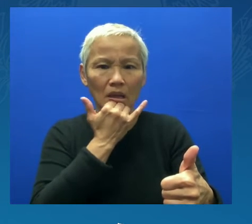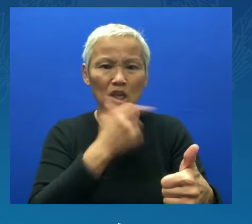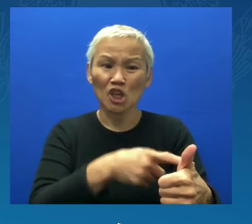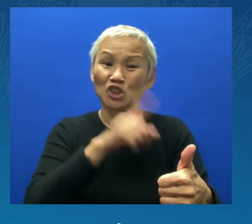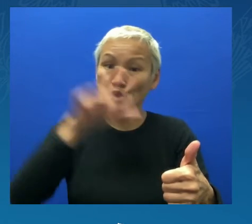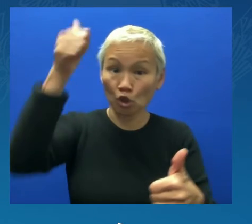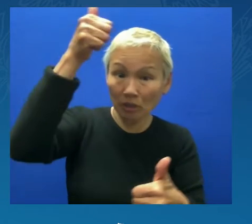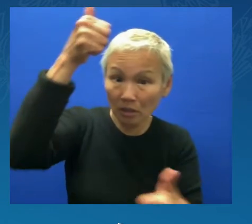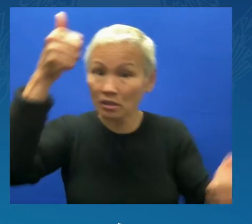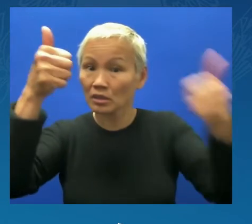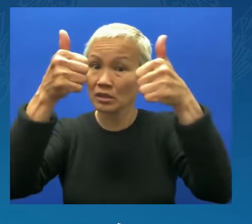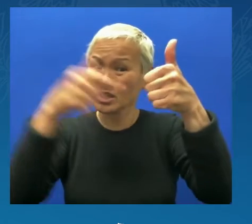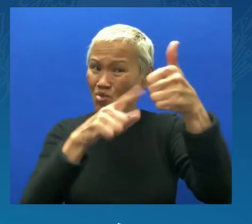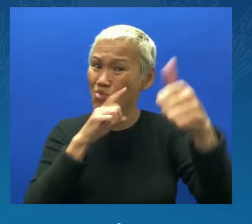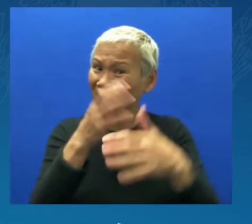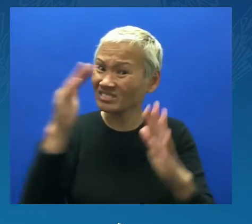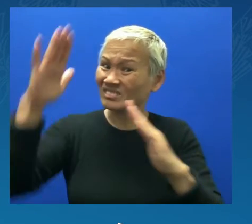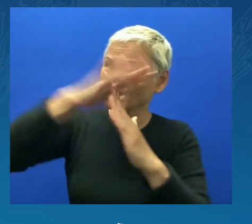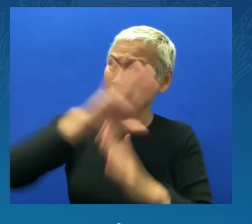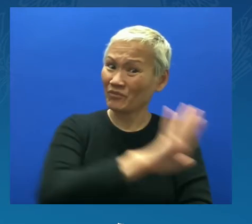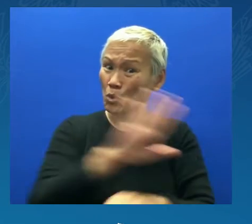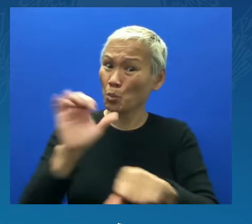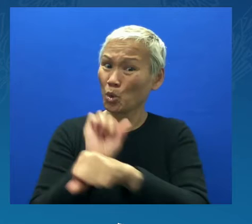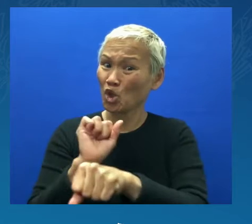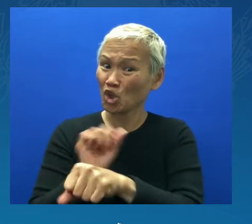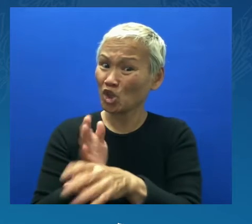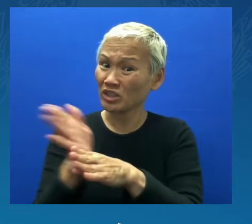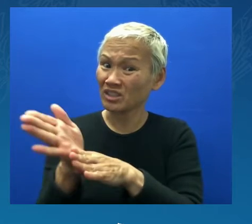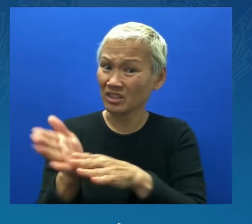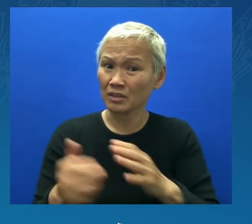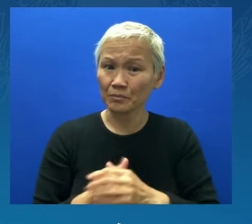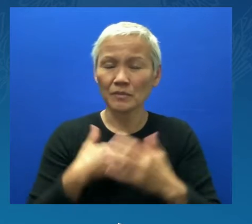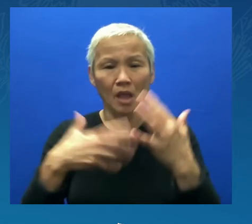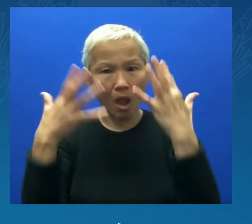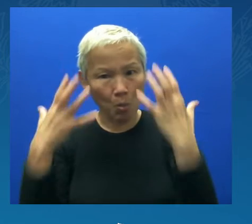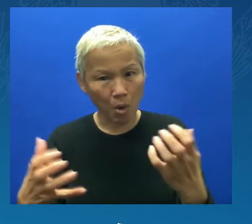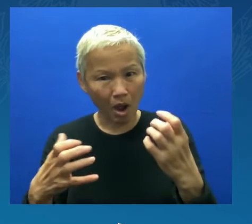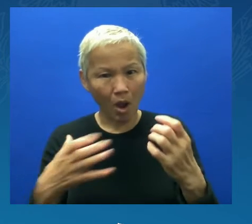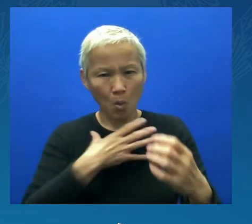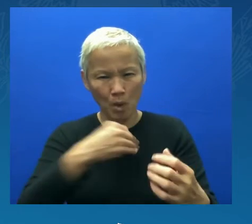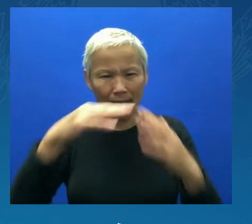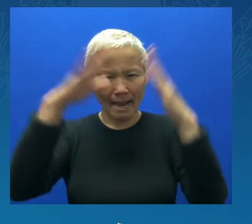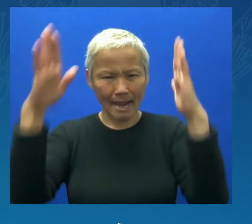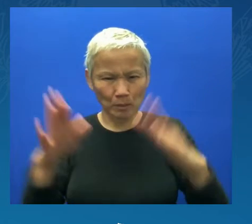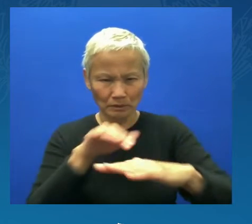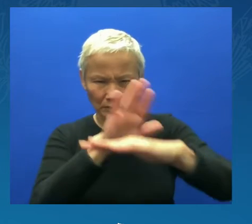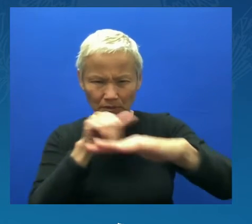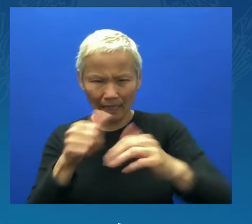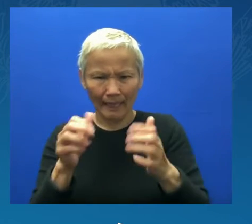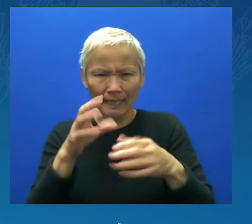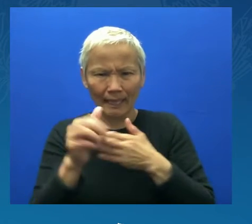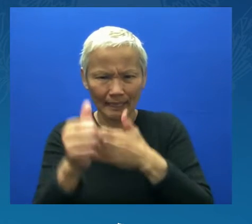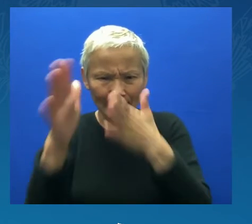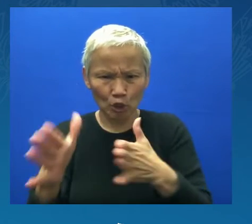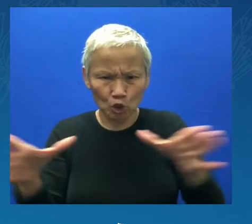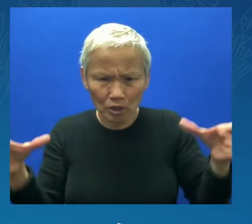literally to the stage of the White House. I convened a group of leaders on this issue at the White House to elevate it.